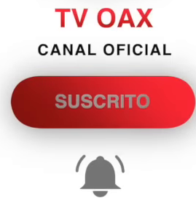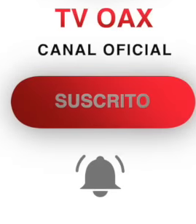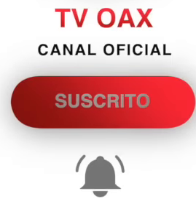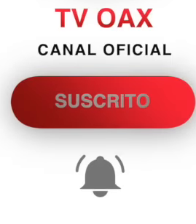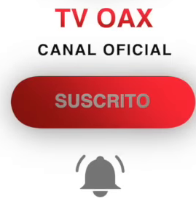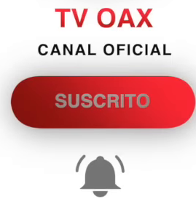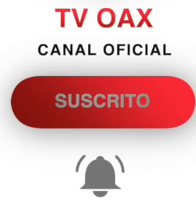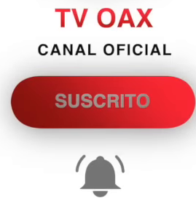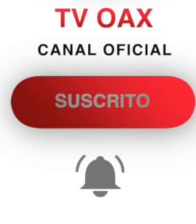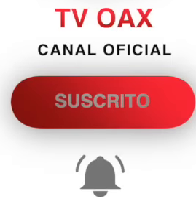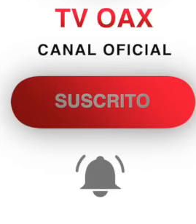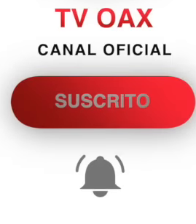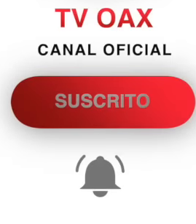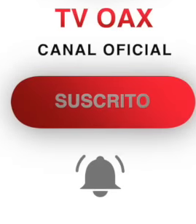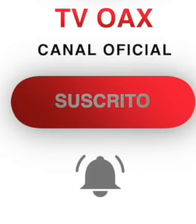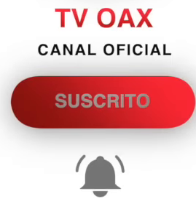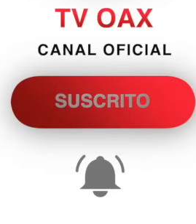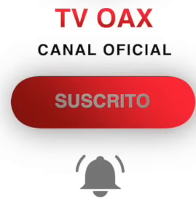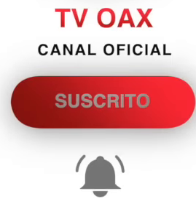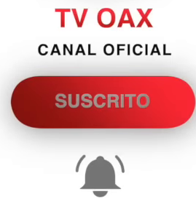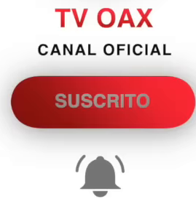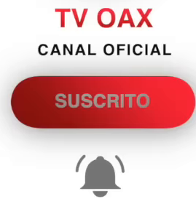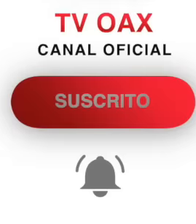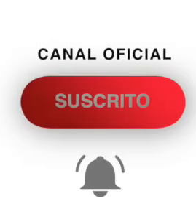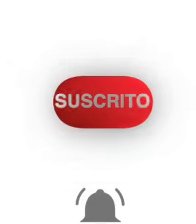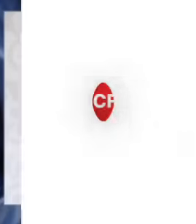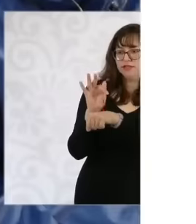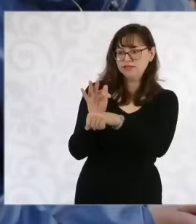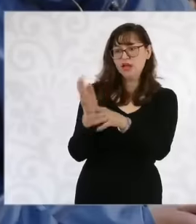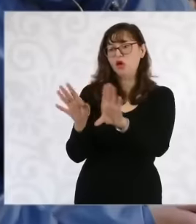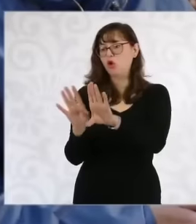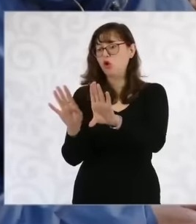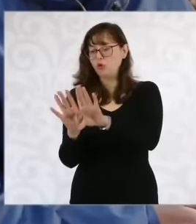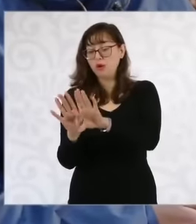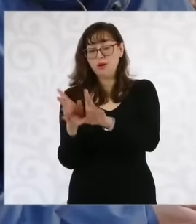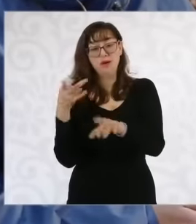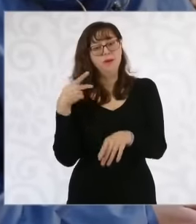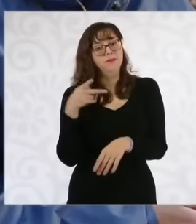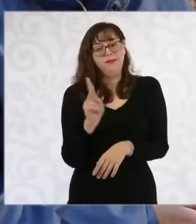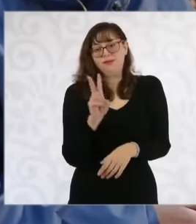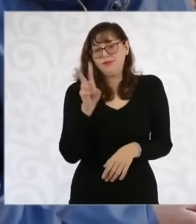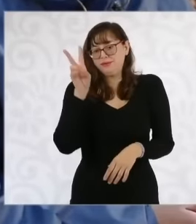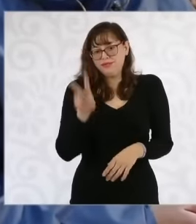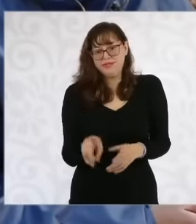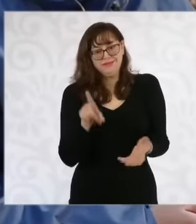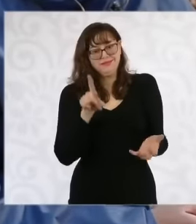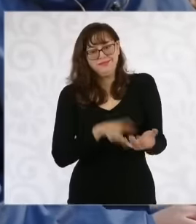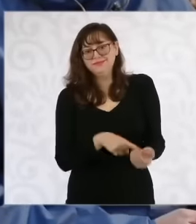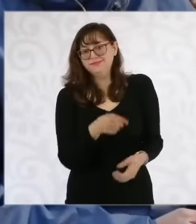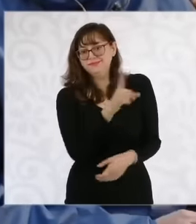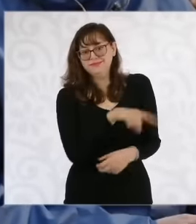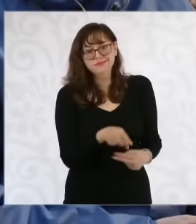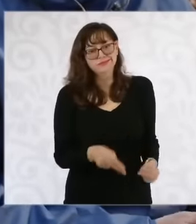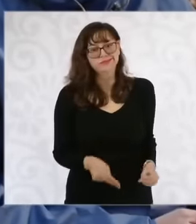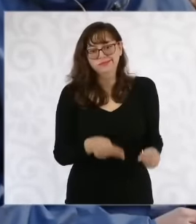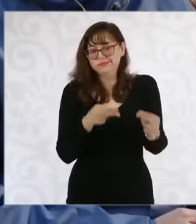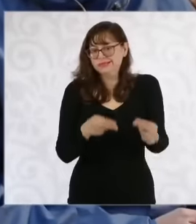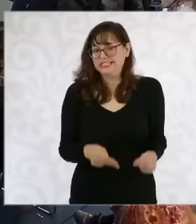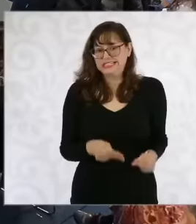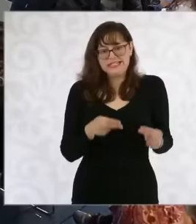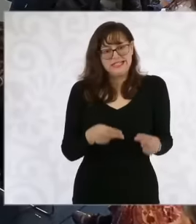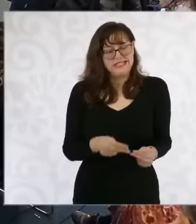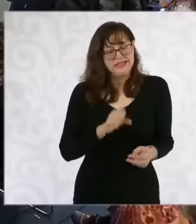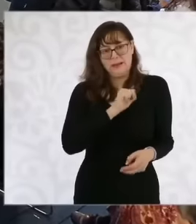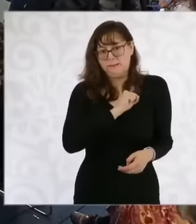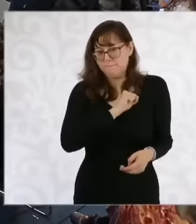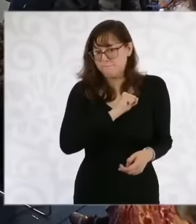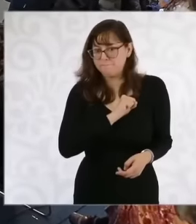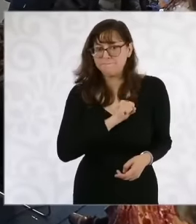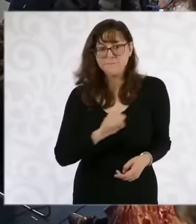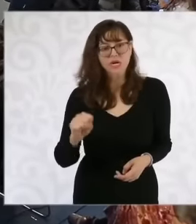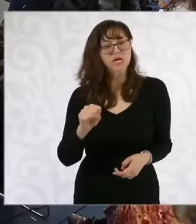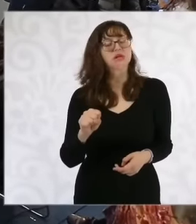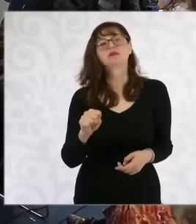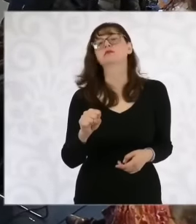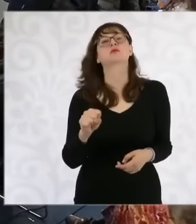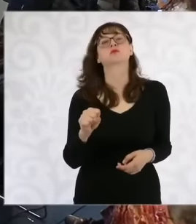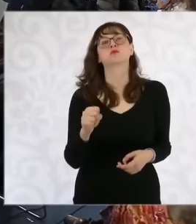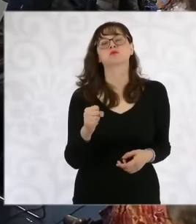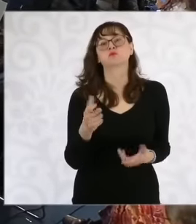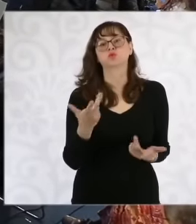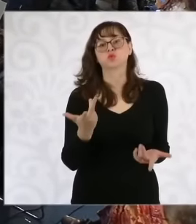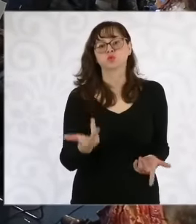the population was being rescued. But obviously there are very dark interests because one of the magistrates of the